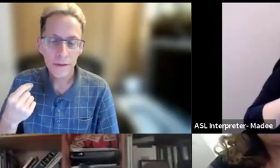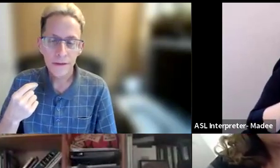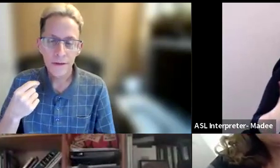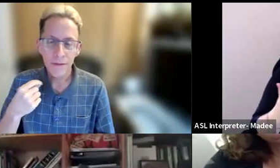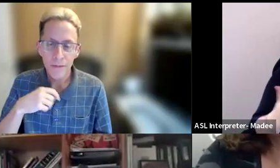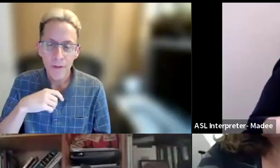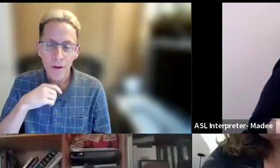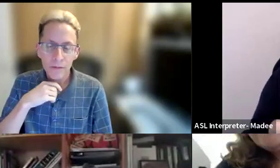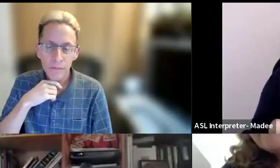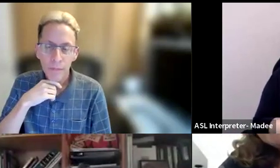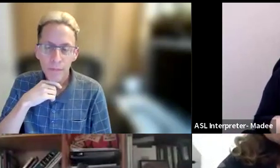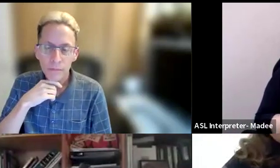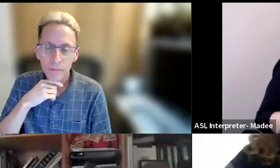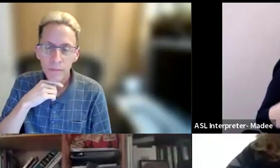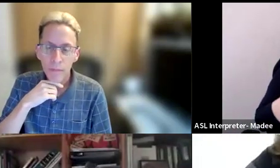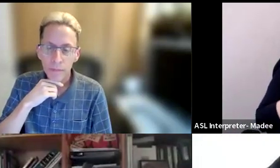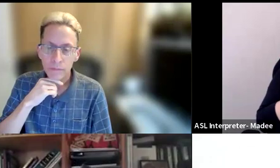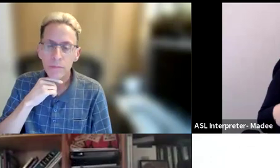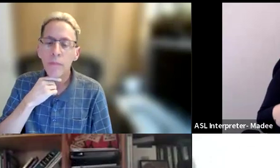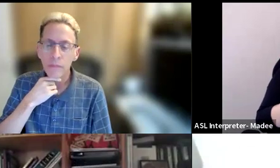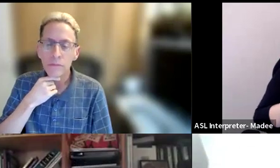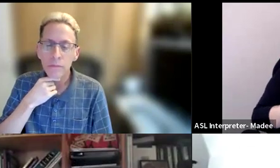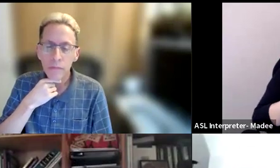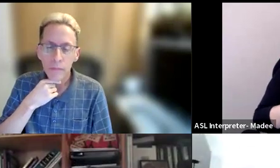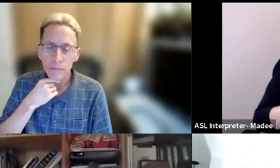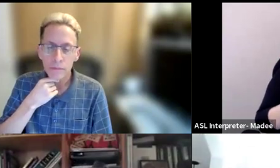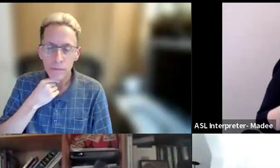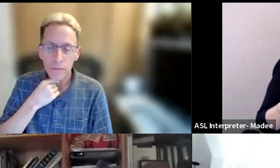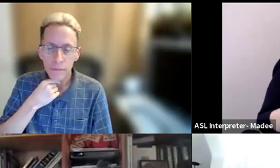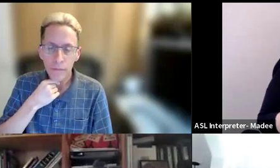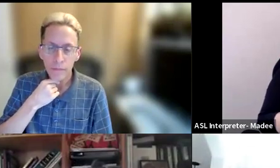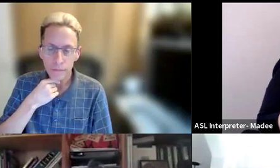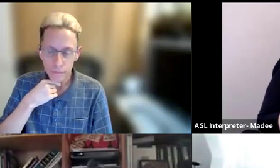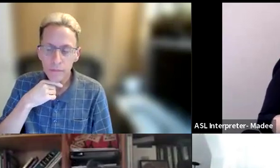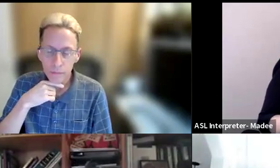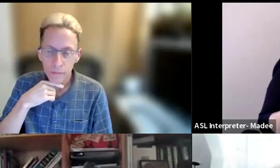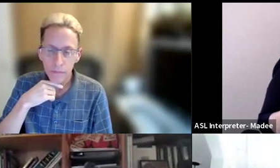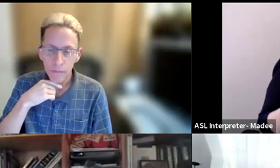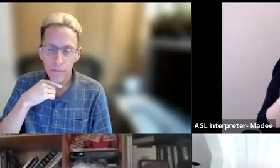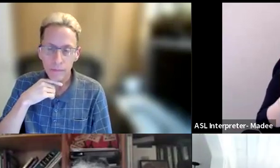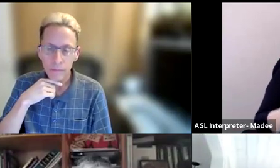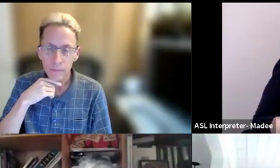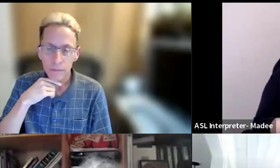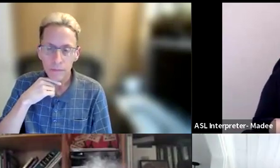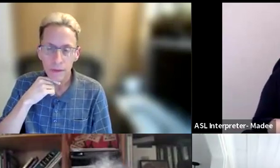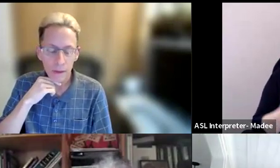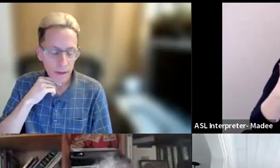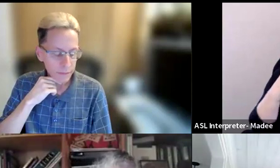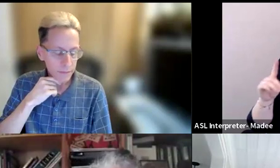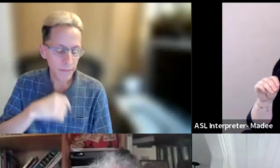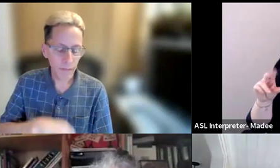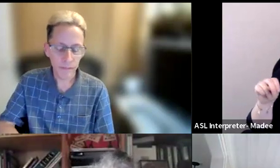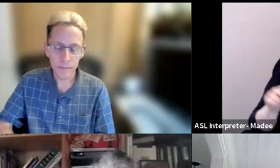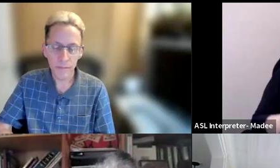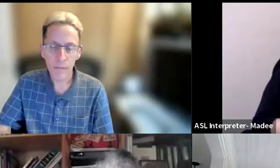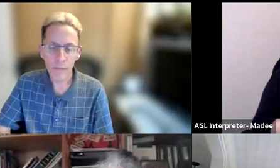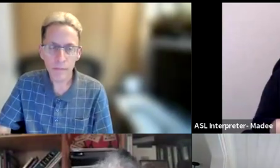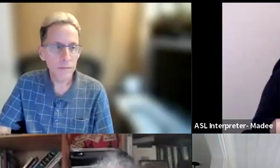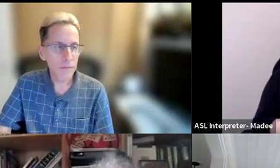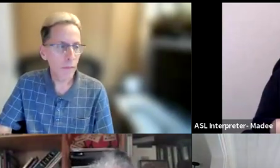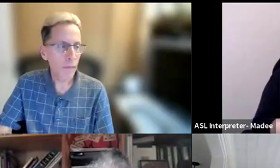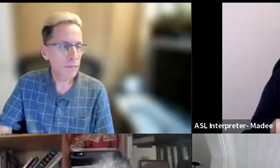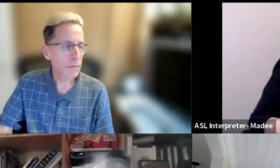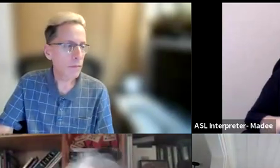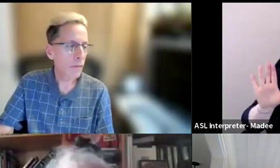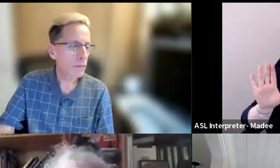Rebecca /APRIL: We'll put that information in the resources that go out as well after this call. Thanks, Don. So we have a hand. That's been up for a while. If